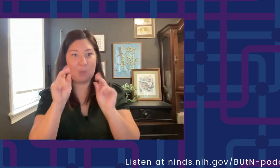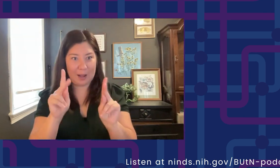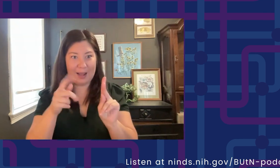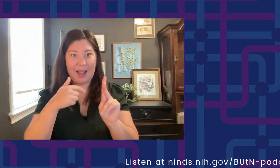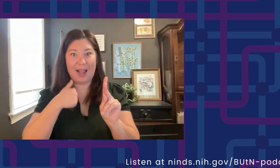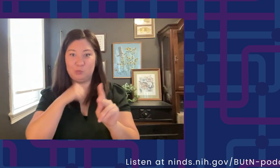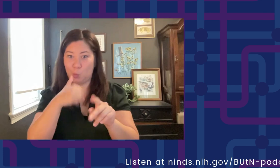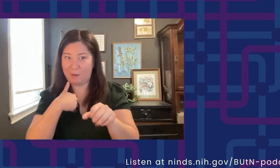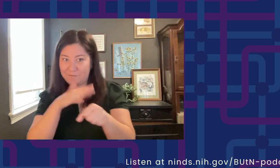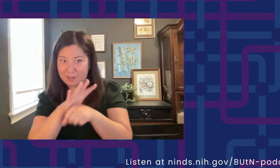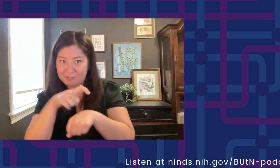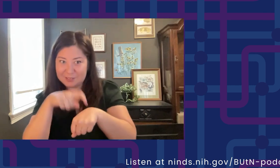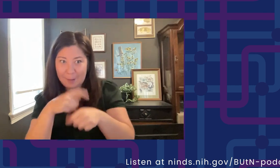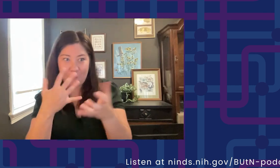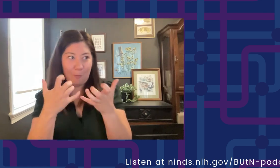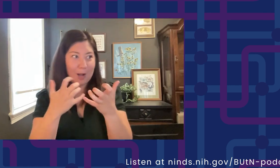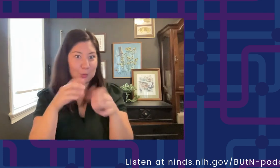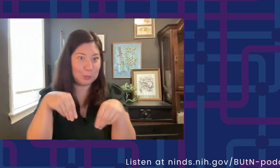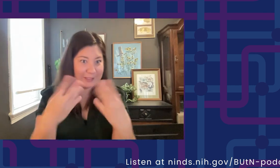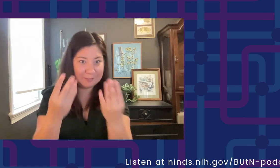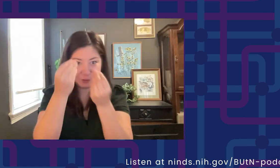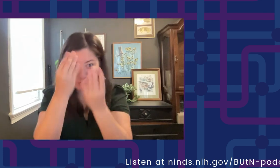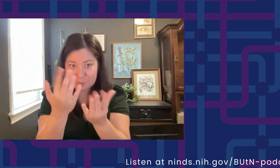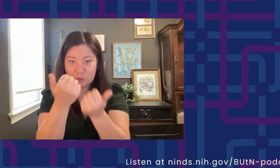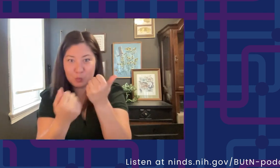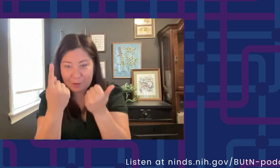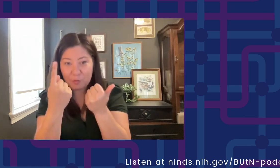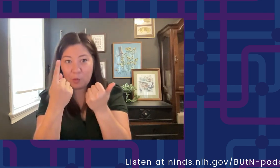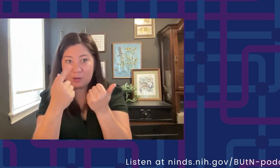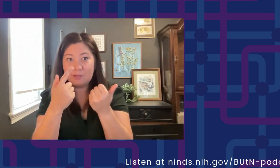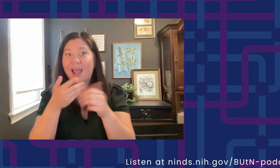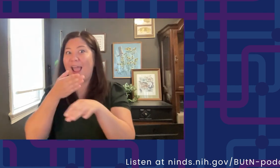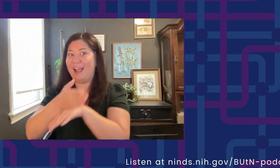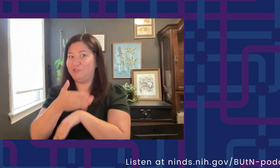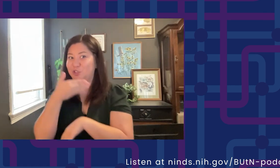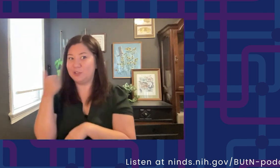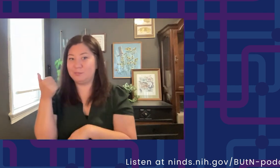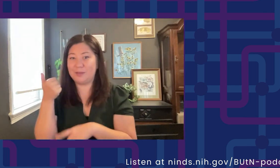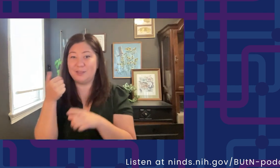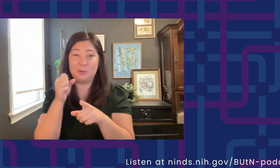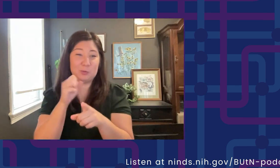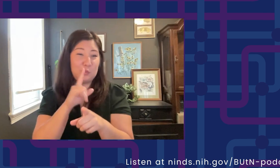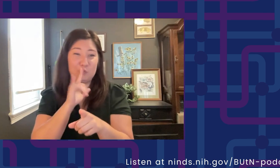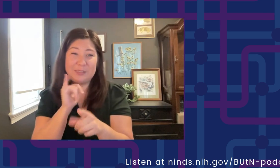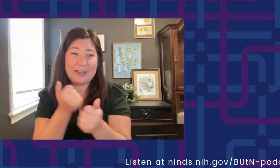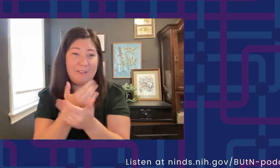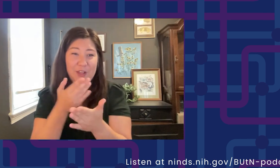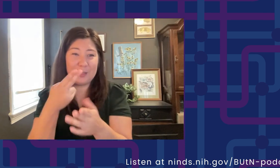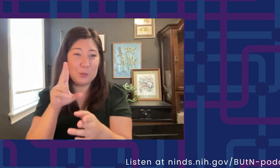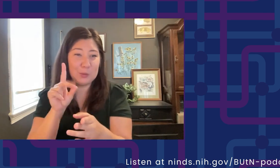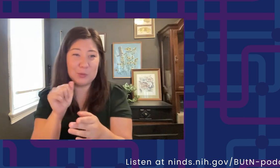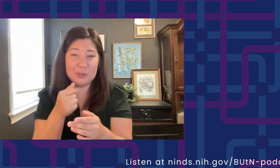So setting the standard in advance to say I don't have enough time to present all my information and give everyone my attention is really